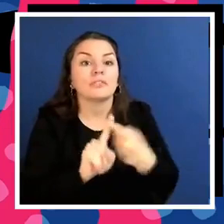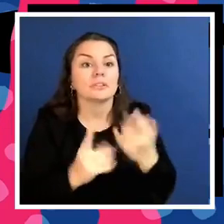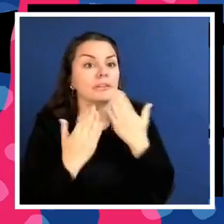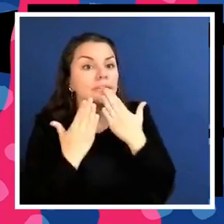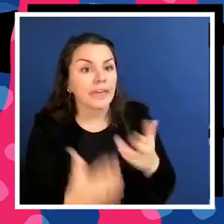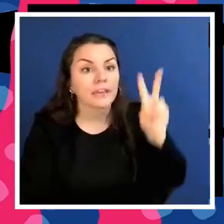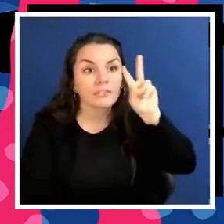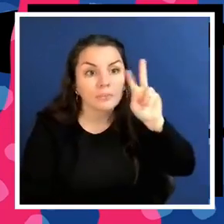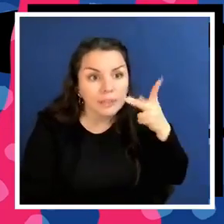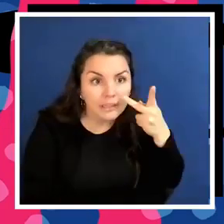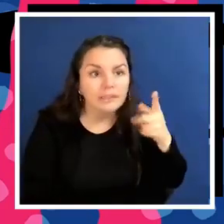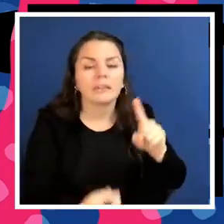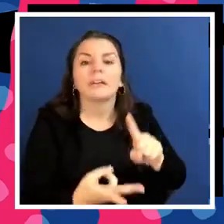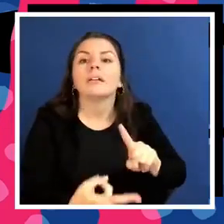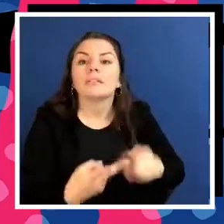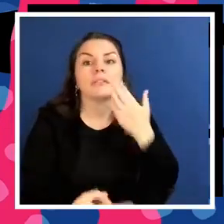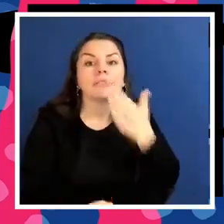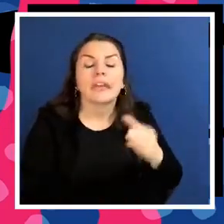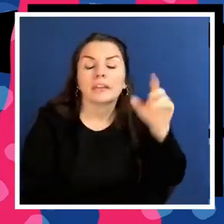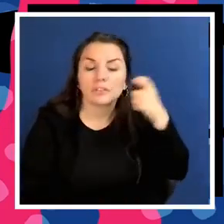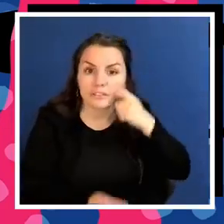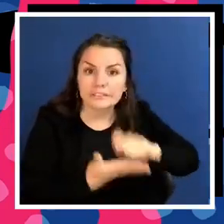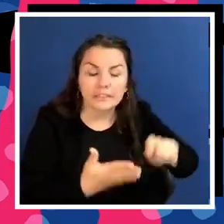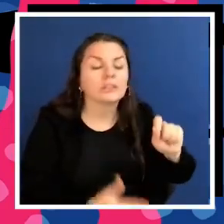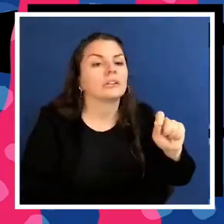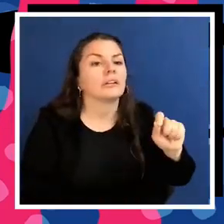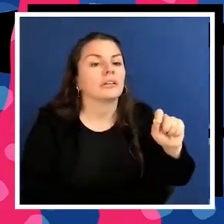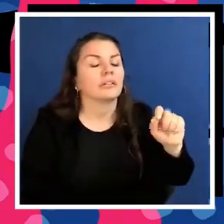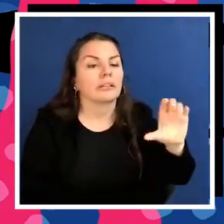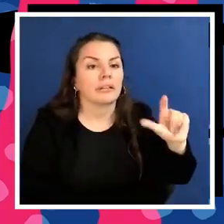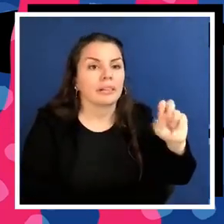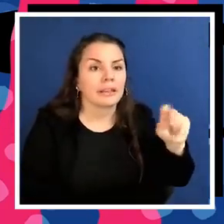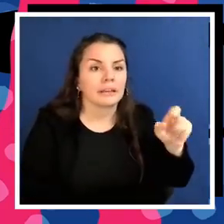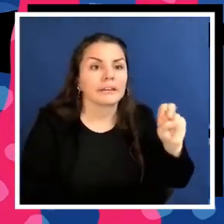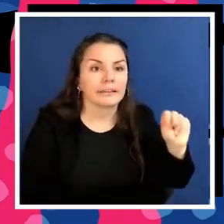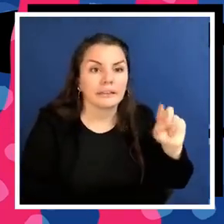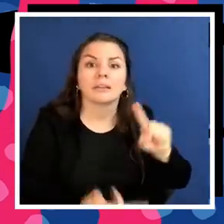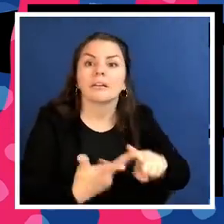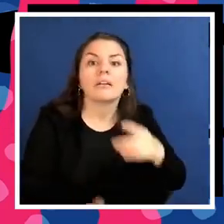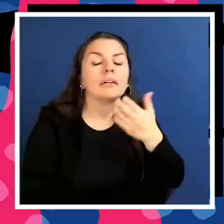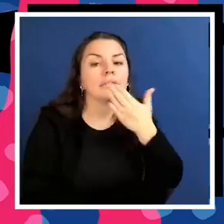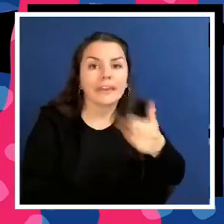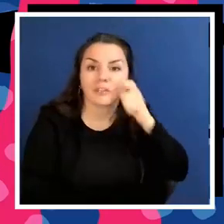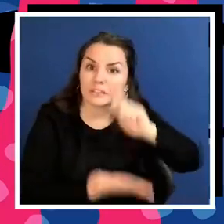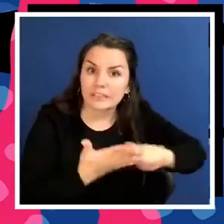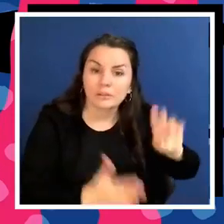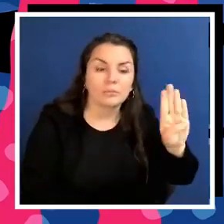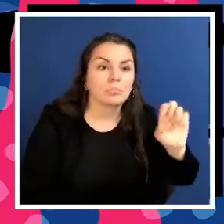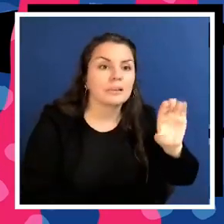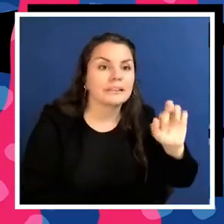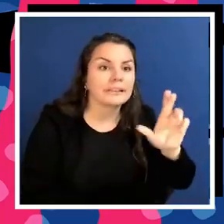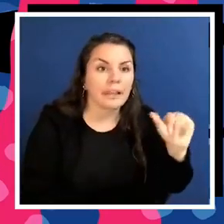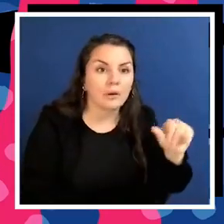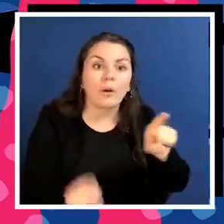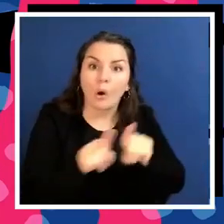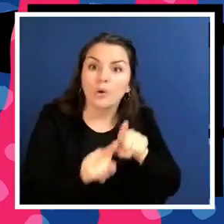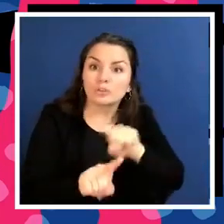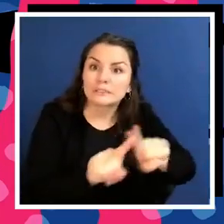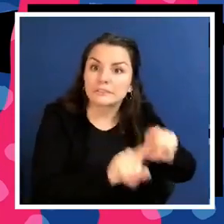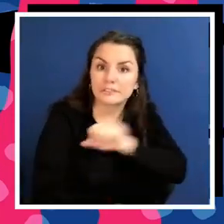FROM THE CHILD TAX CREDIT.